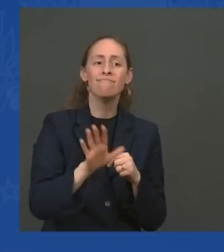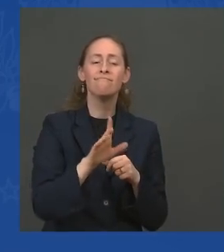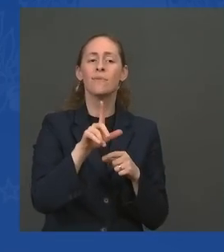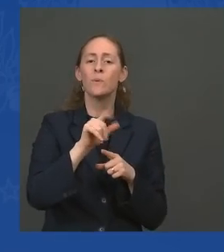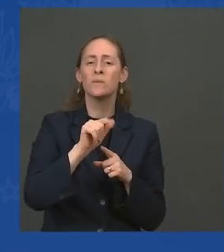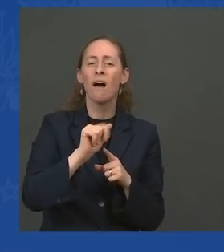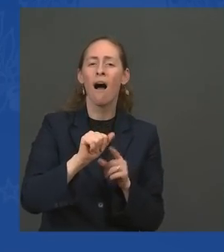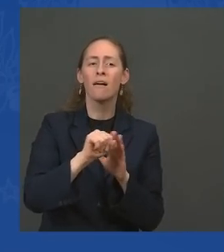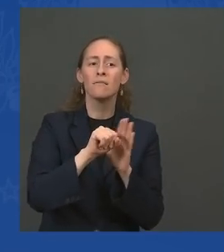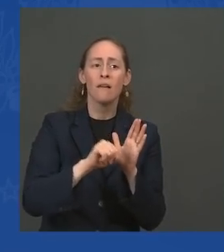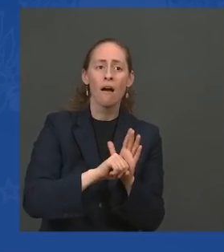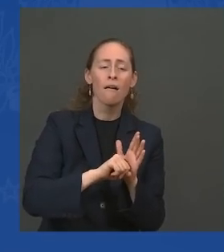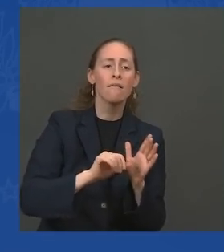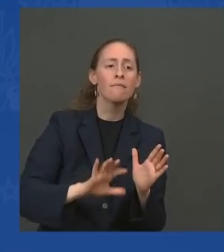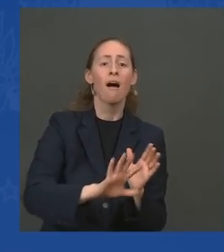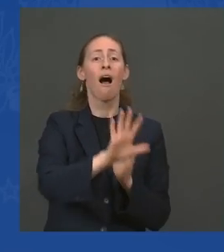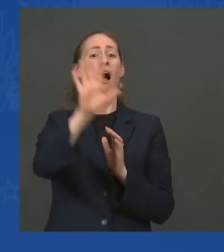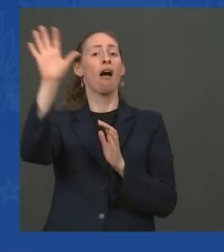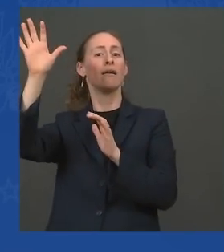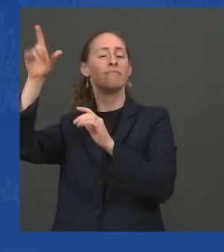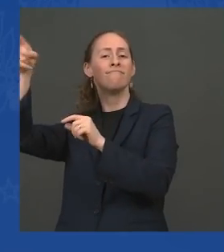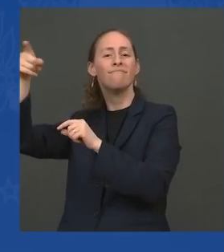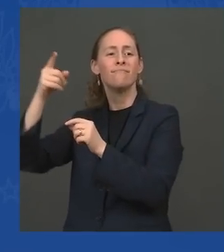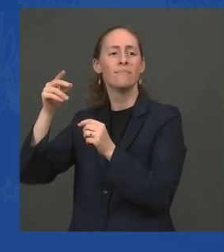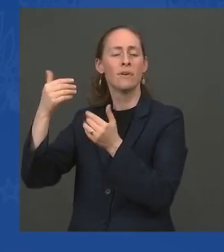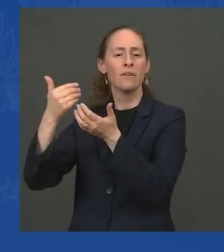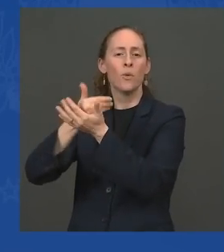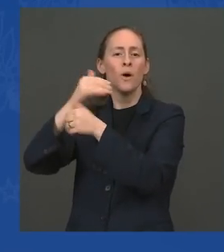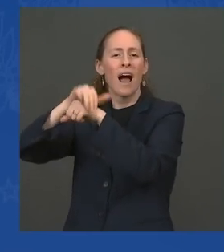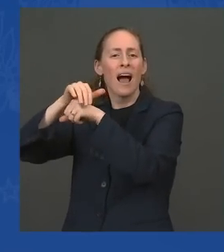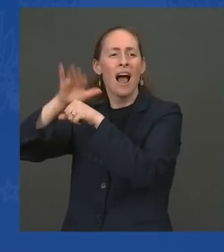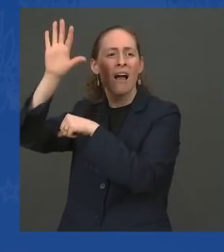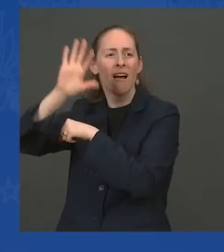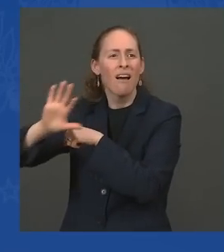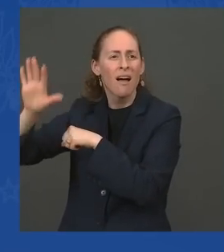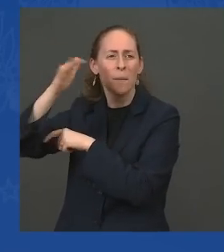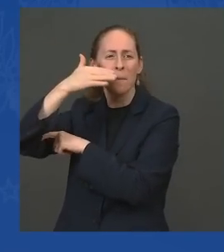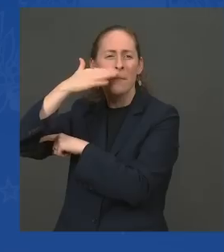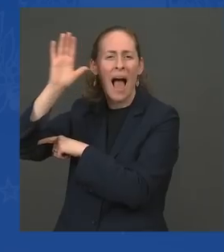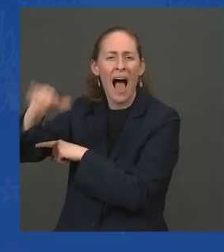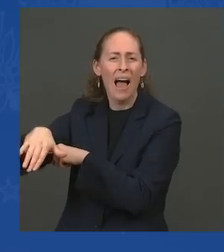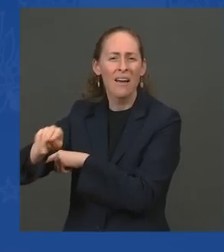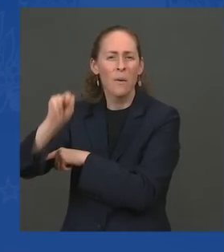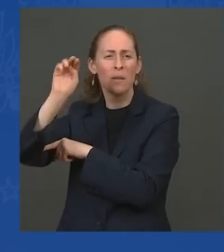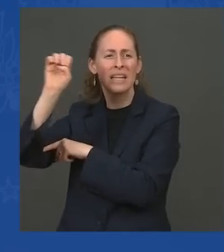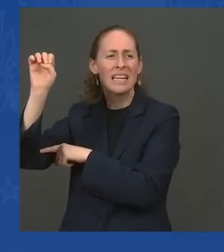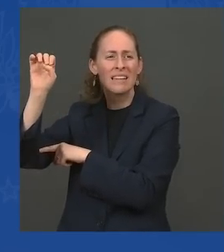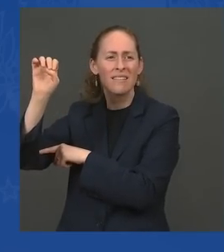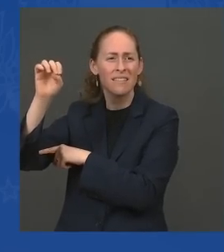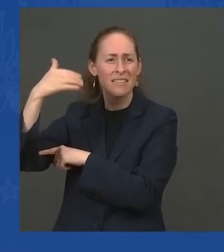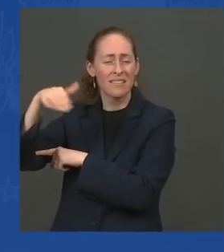to fires in the West that literally consumed more land than the entire state of New Jersey,